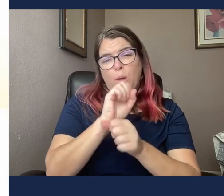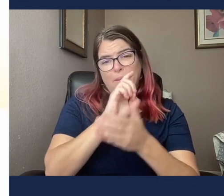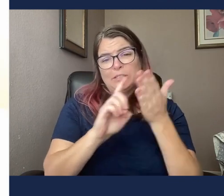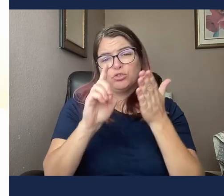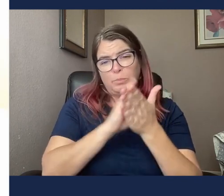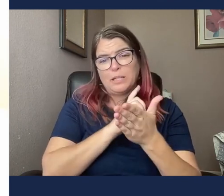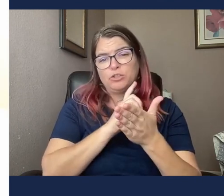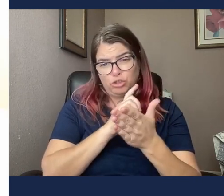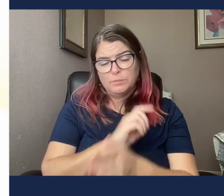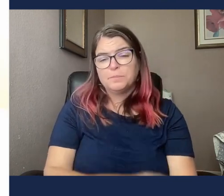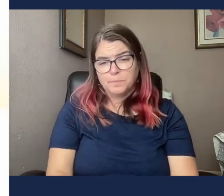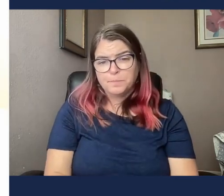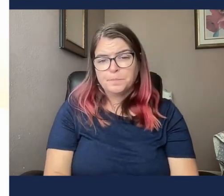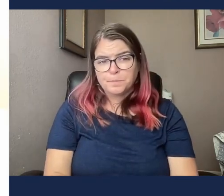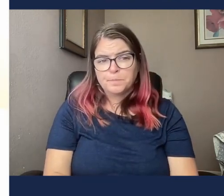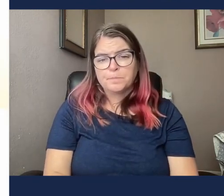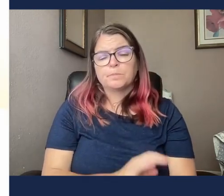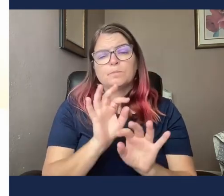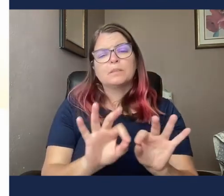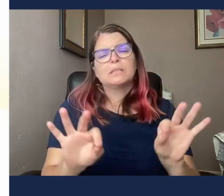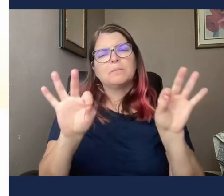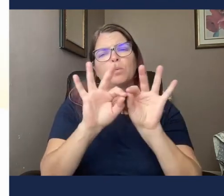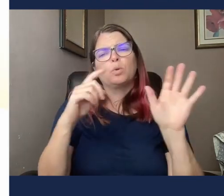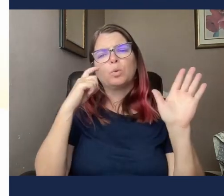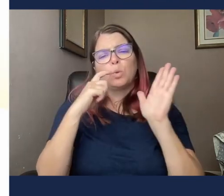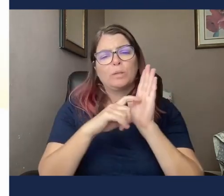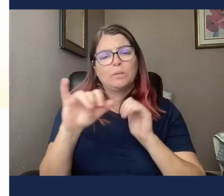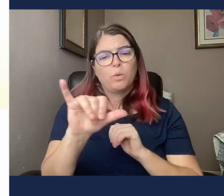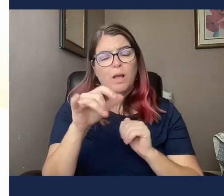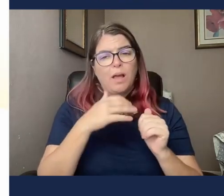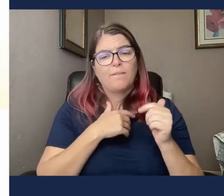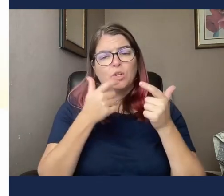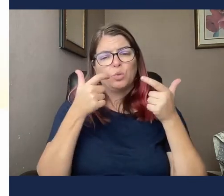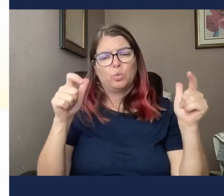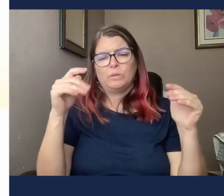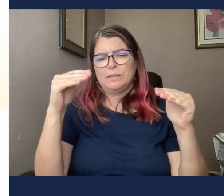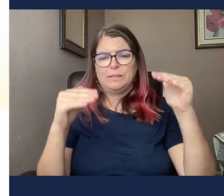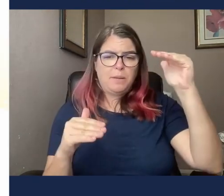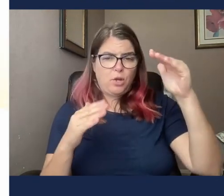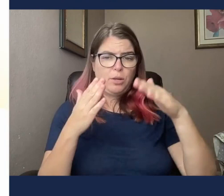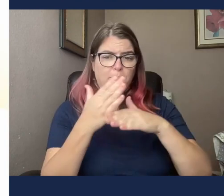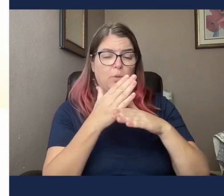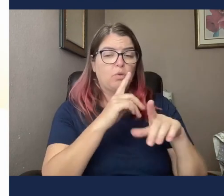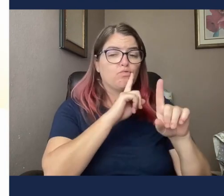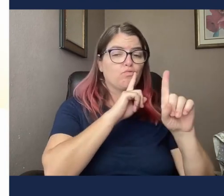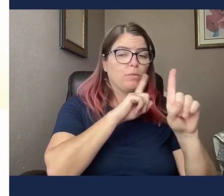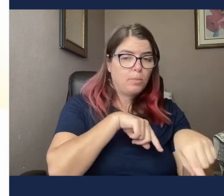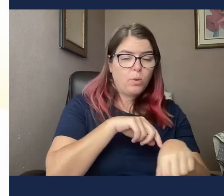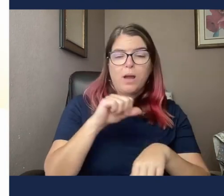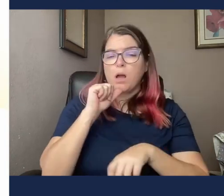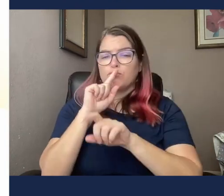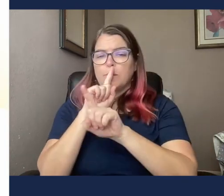colonial narratives intrapersonally and institutionally, we're gonna